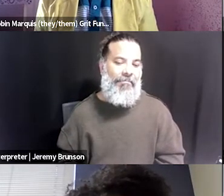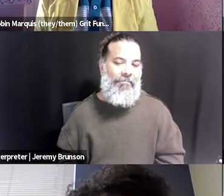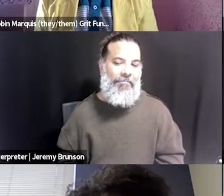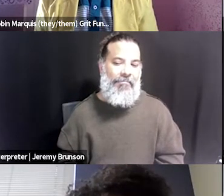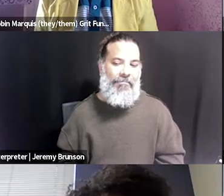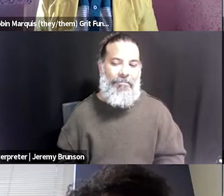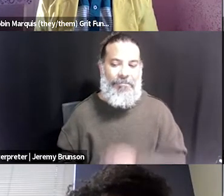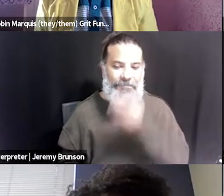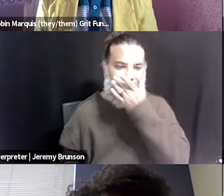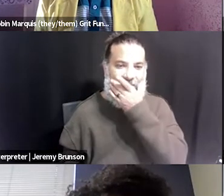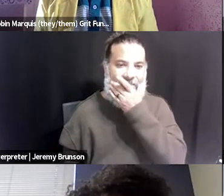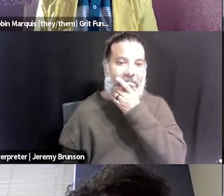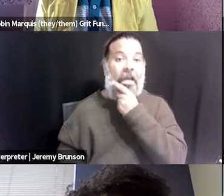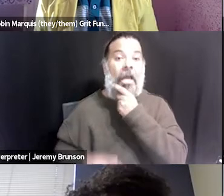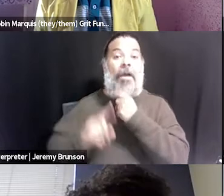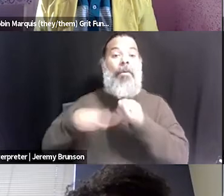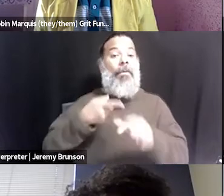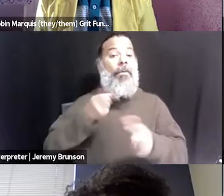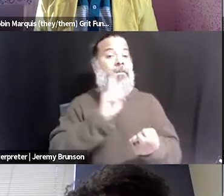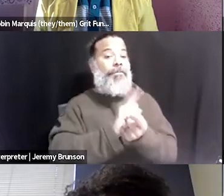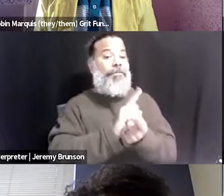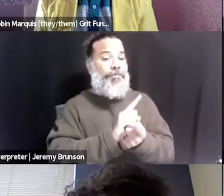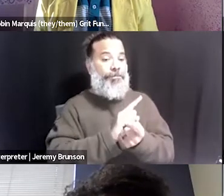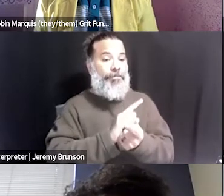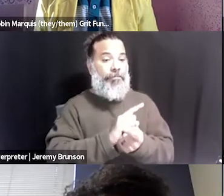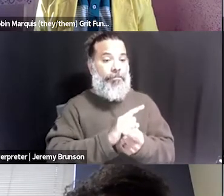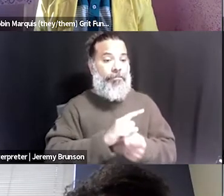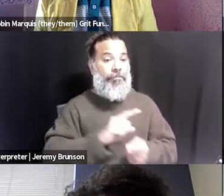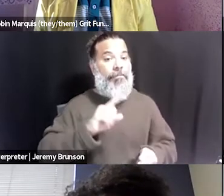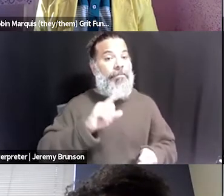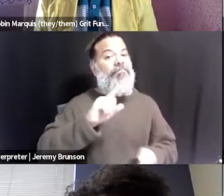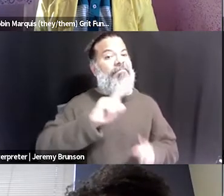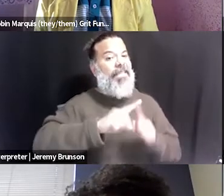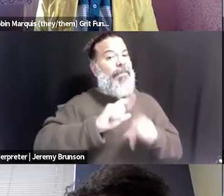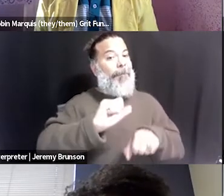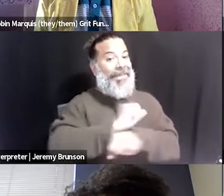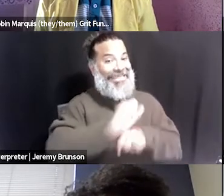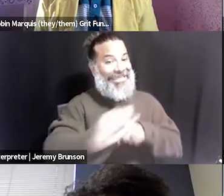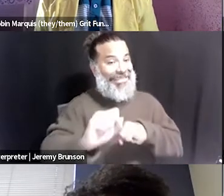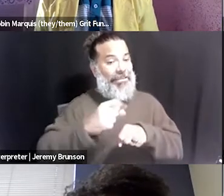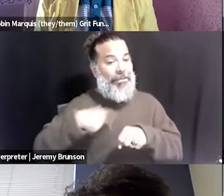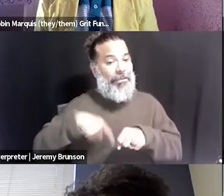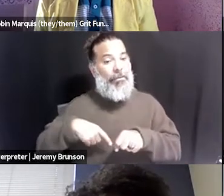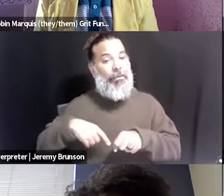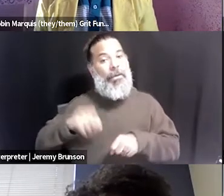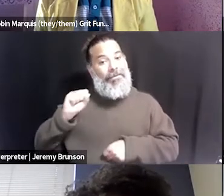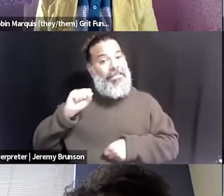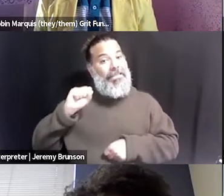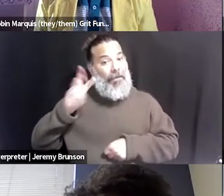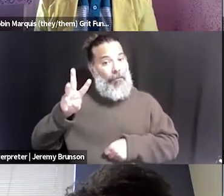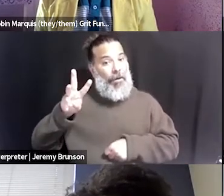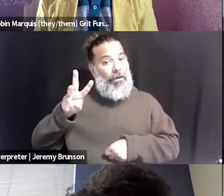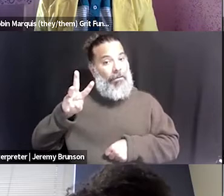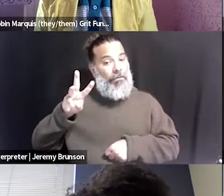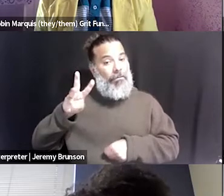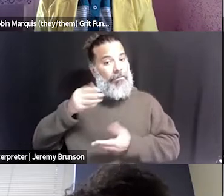But then when we approached like corporations, we have software sponsorship and then we also